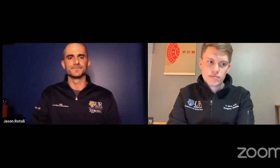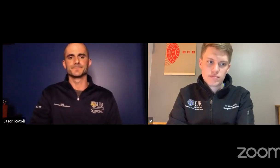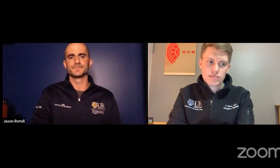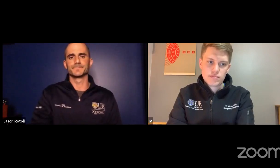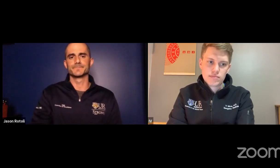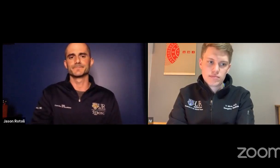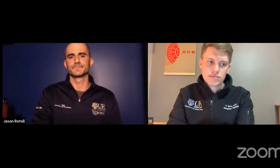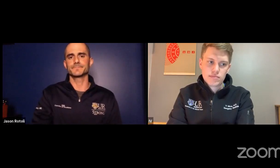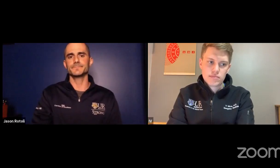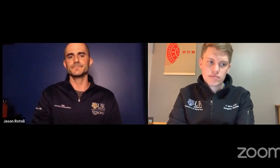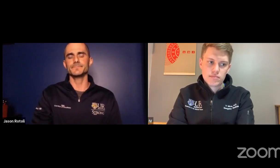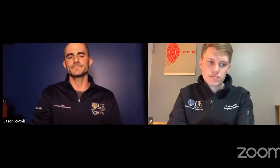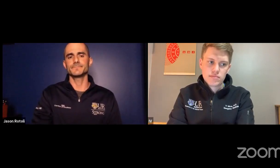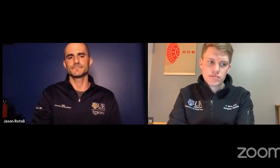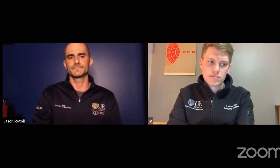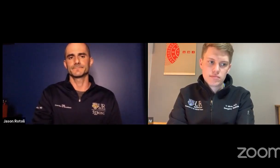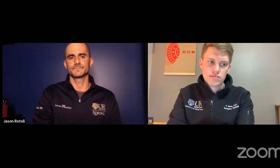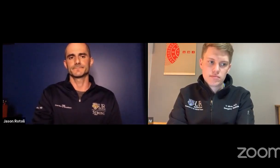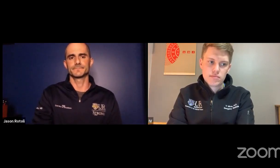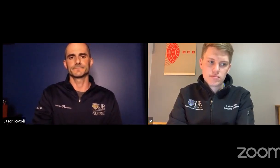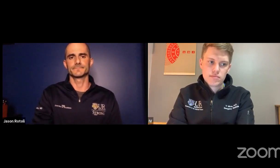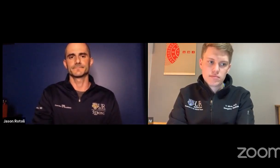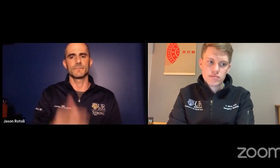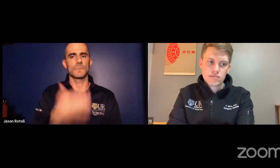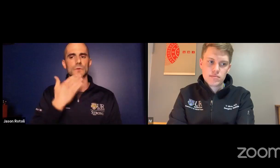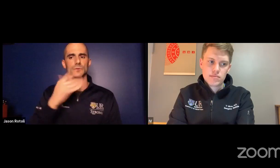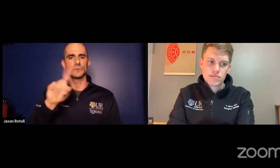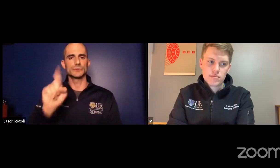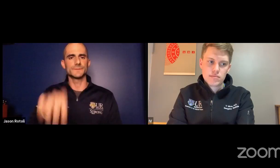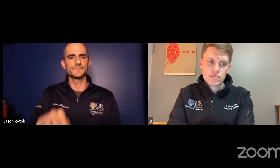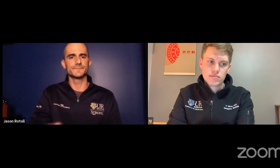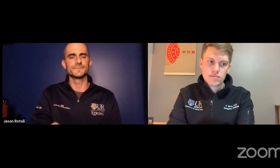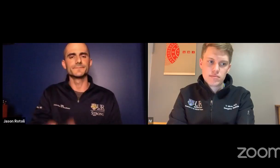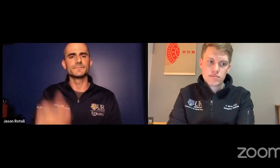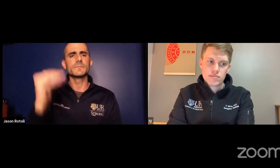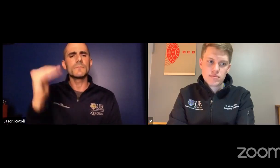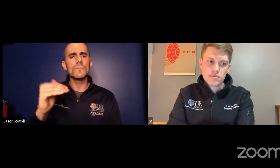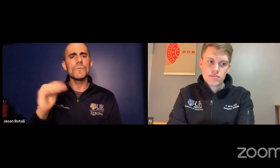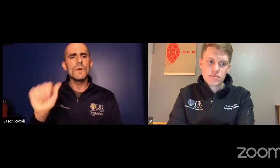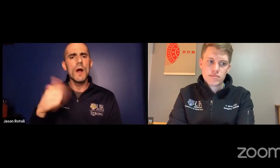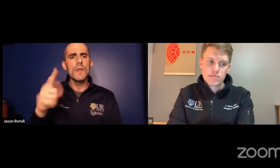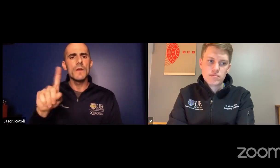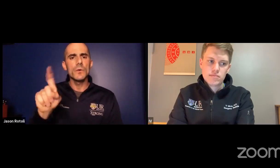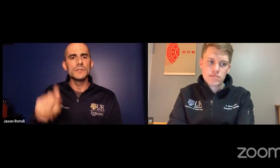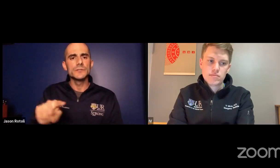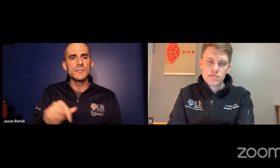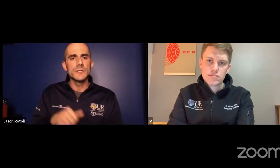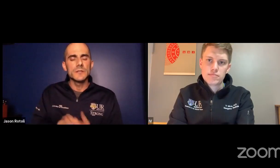room? Most of the time when we call the doctor or